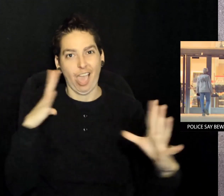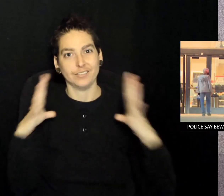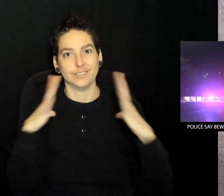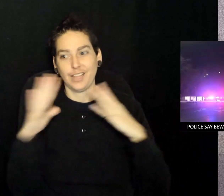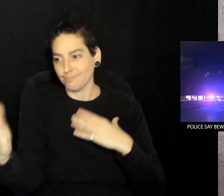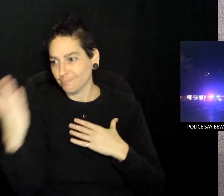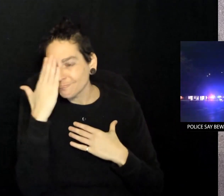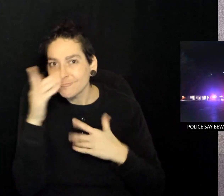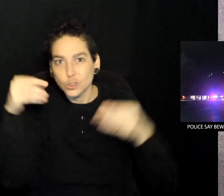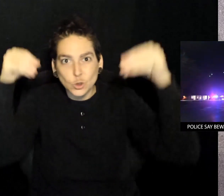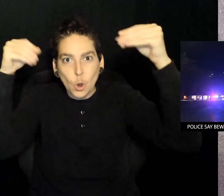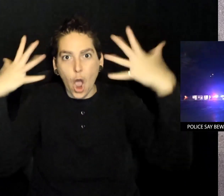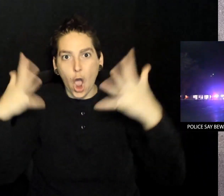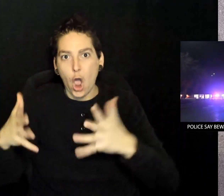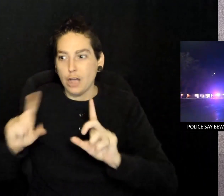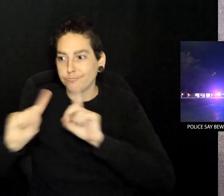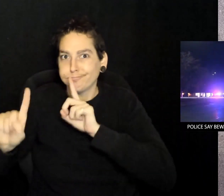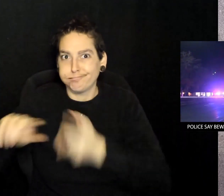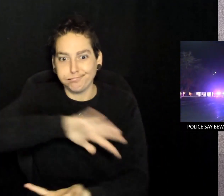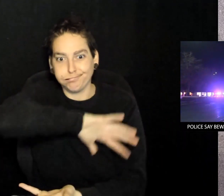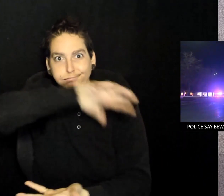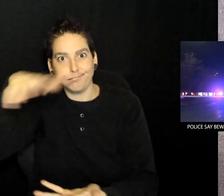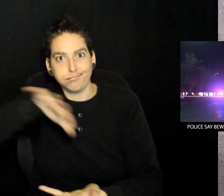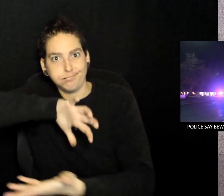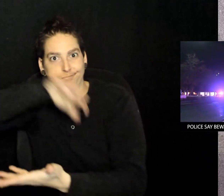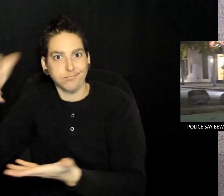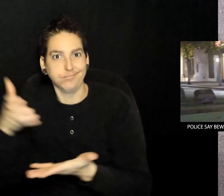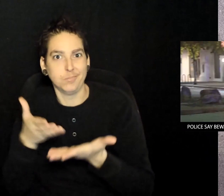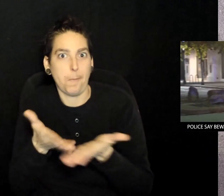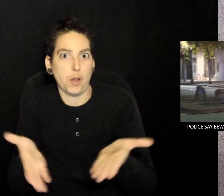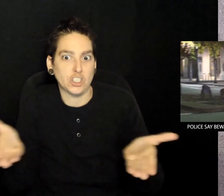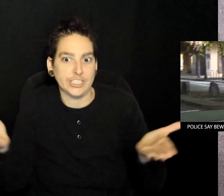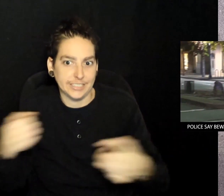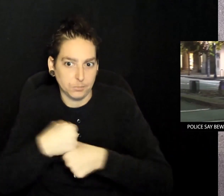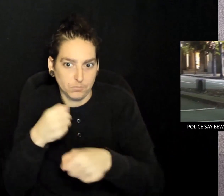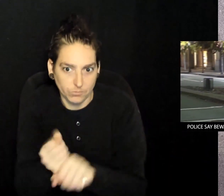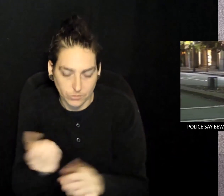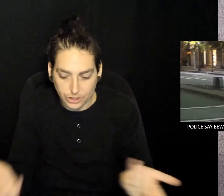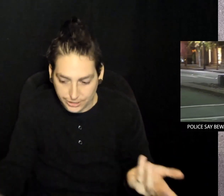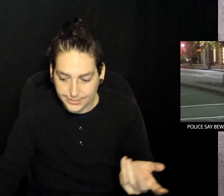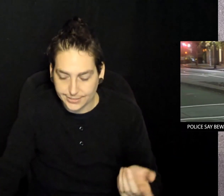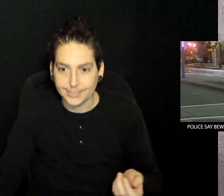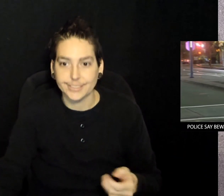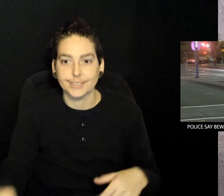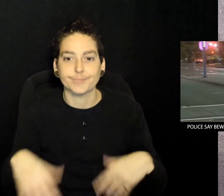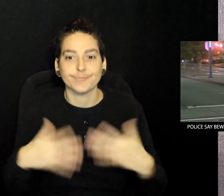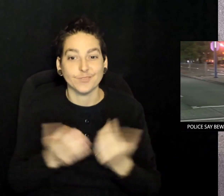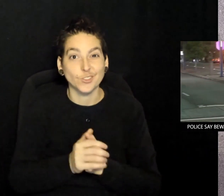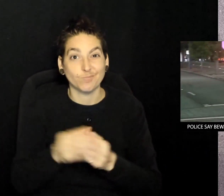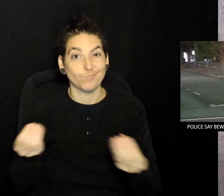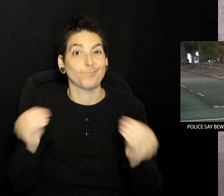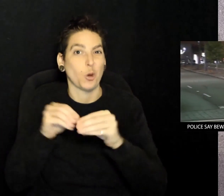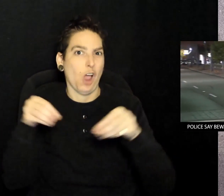may face few consequences the timing is right because stores are stocked up for the holidays